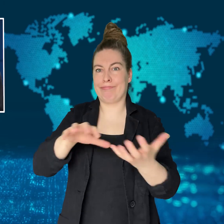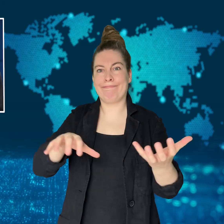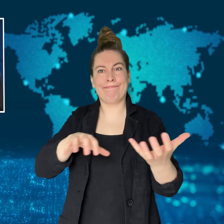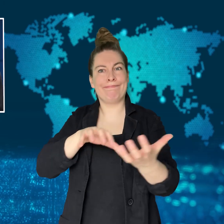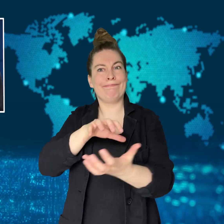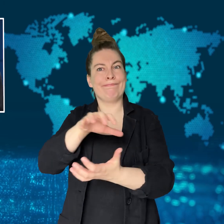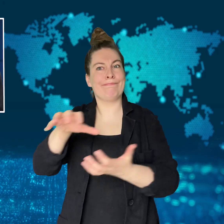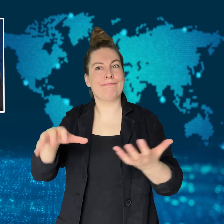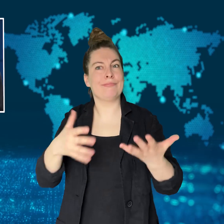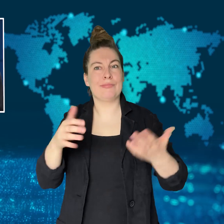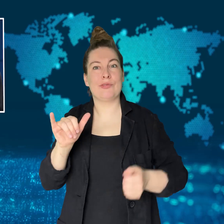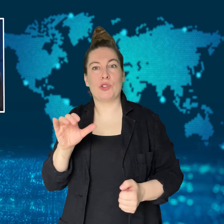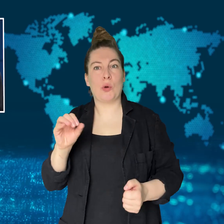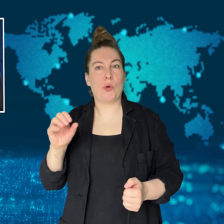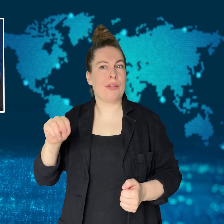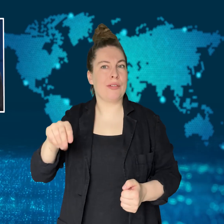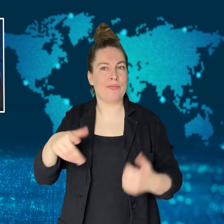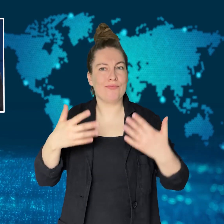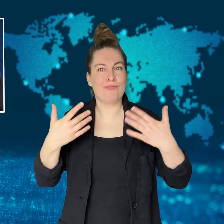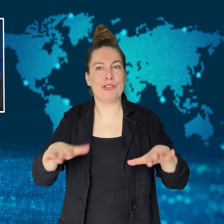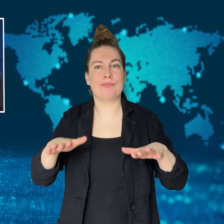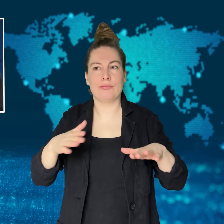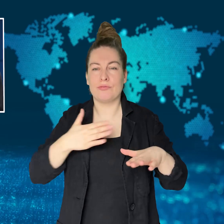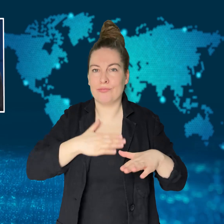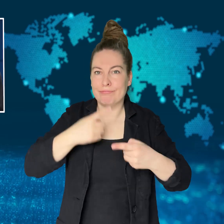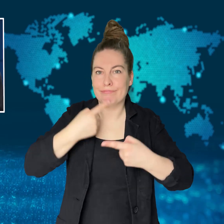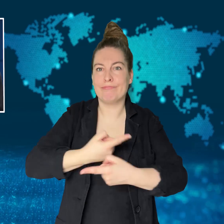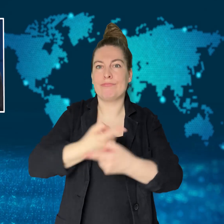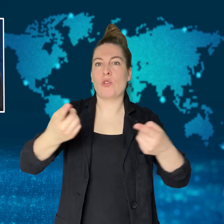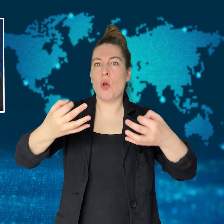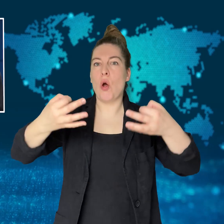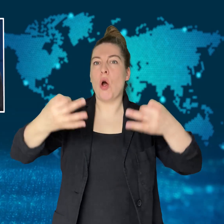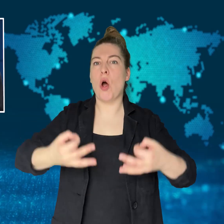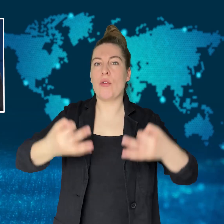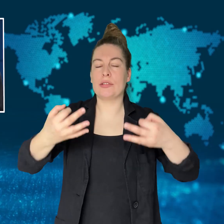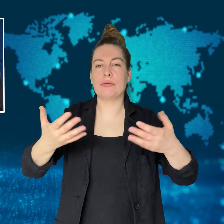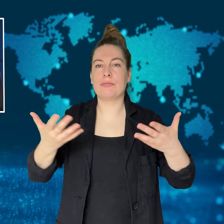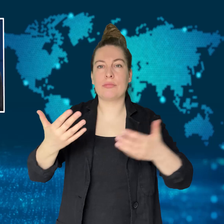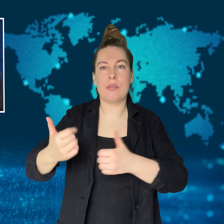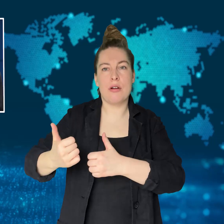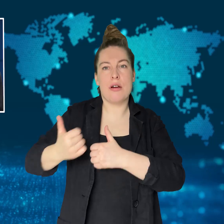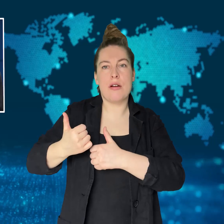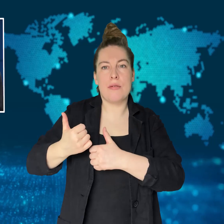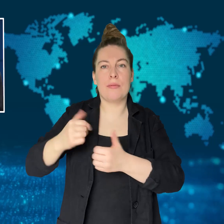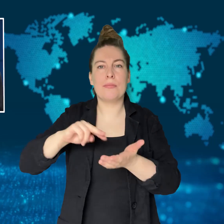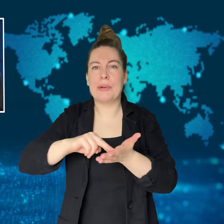quickly voted down by an assembly of lawmakers six hours later.